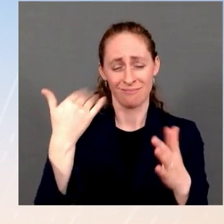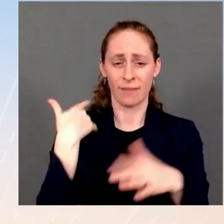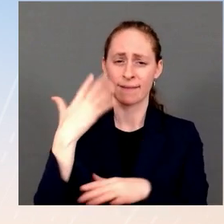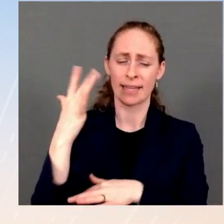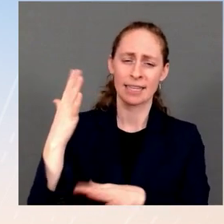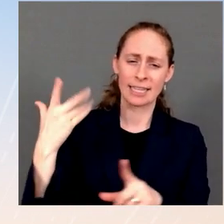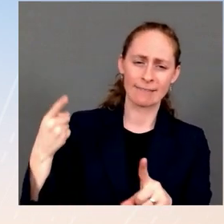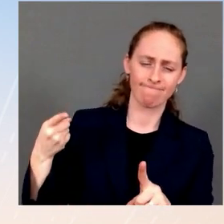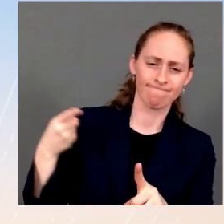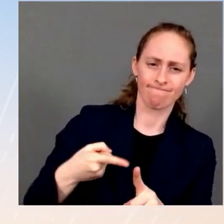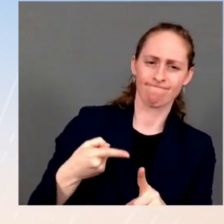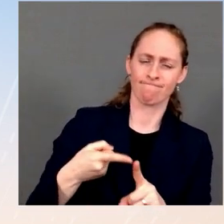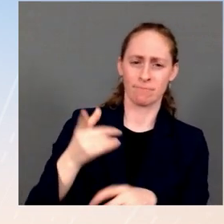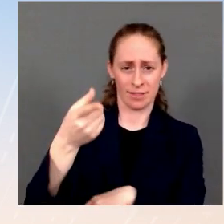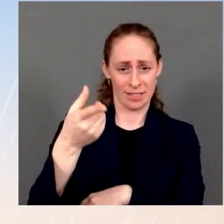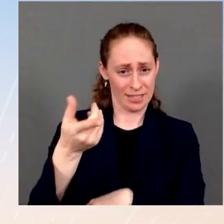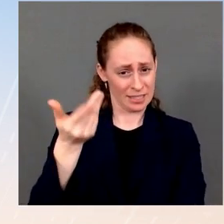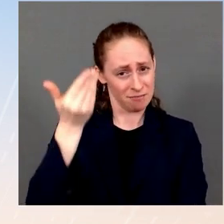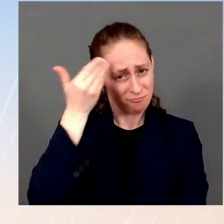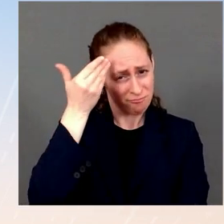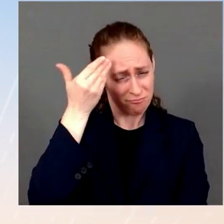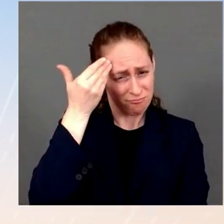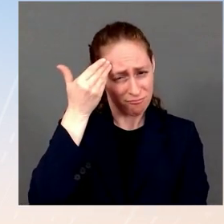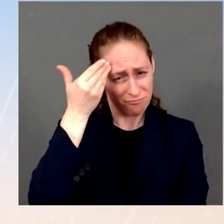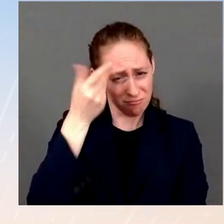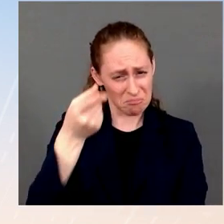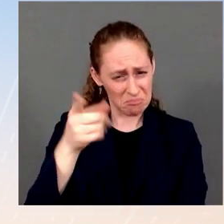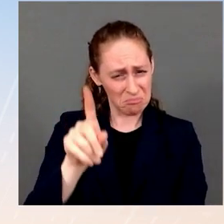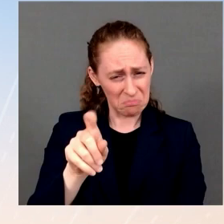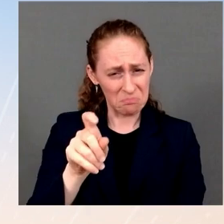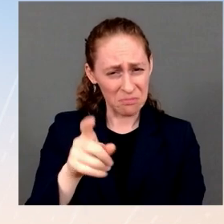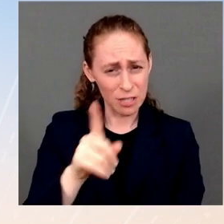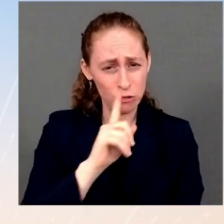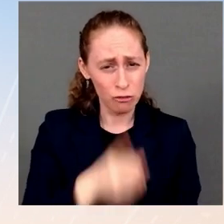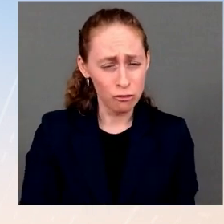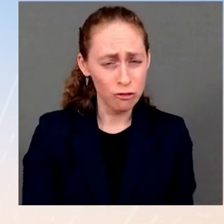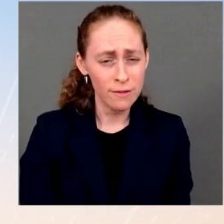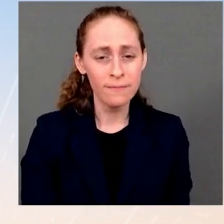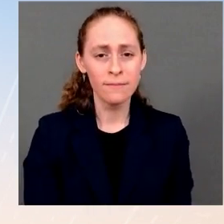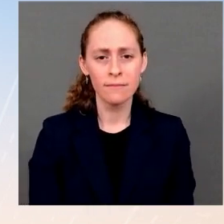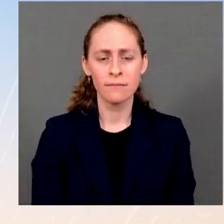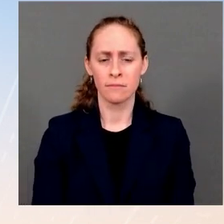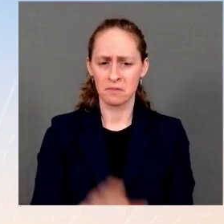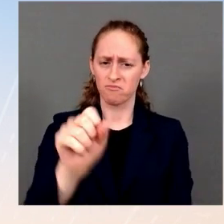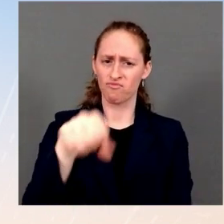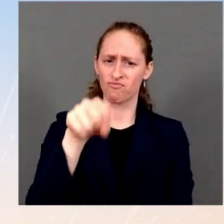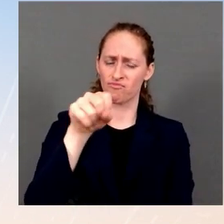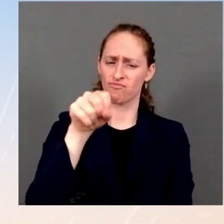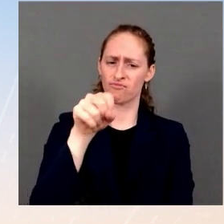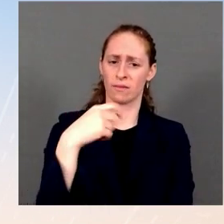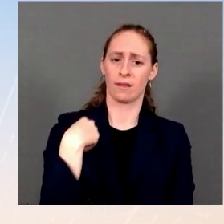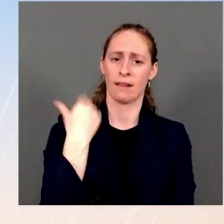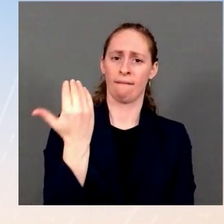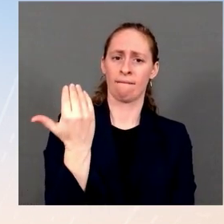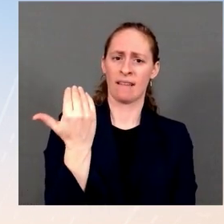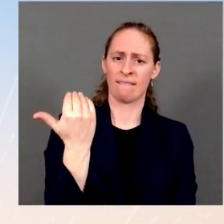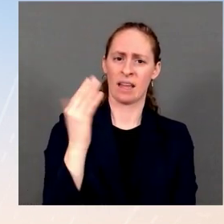in the Bipartisan Infrastructure Law. We're going to move $3 billion of that next year. We're going to leverage that significantly.